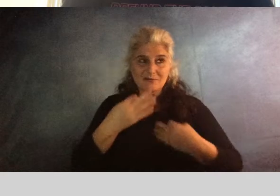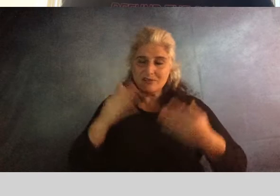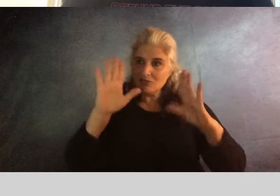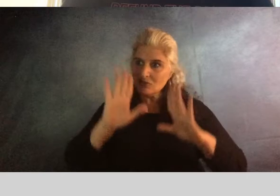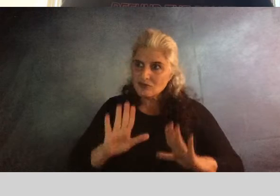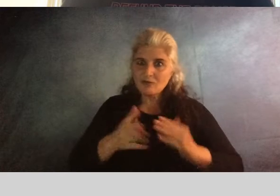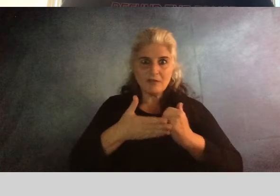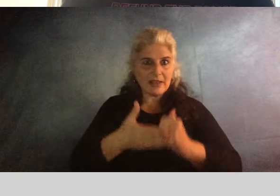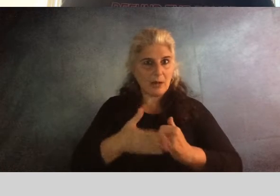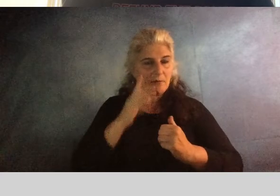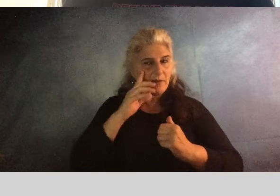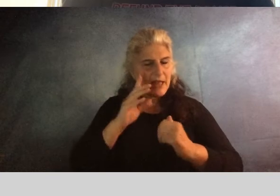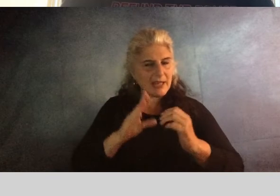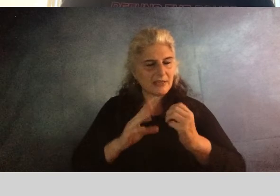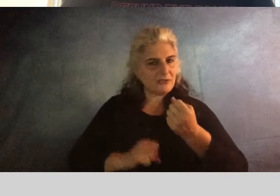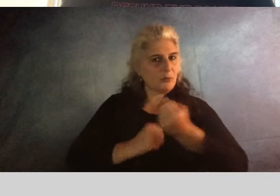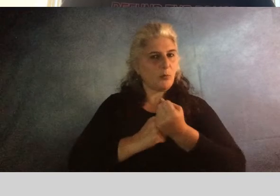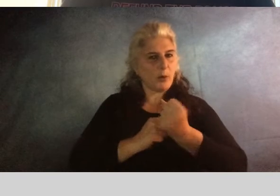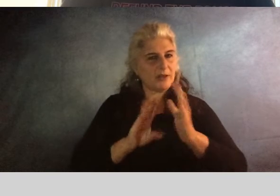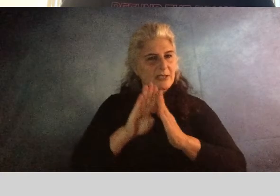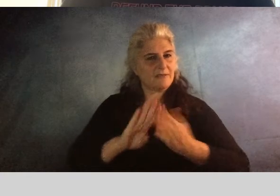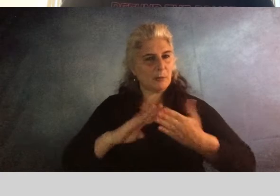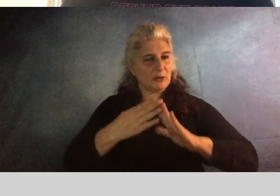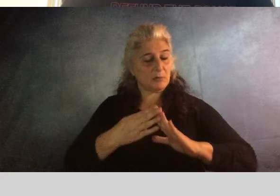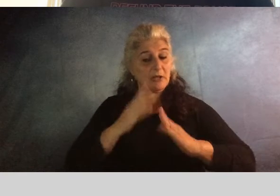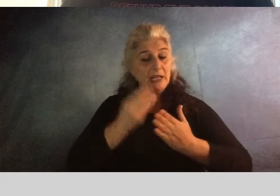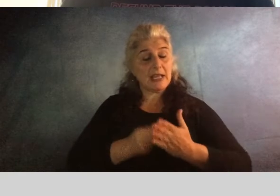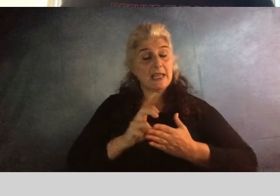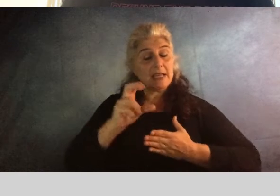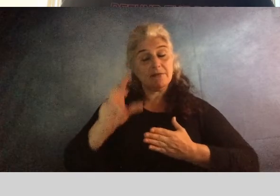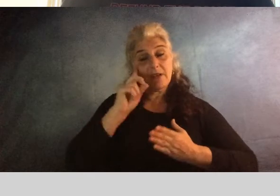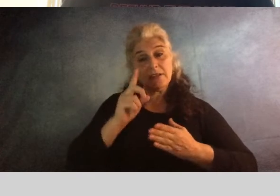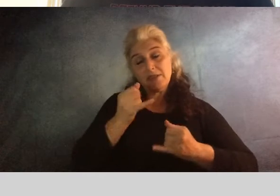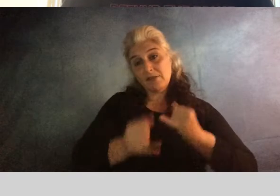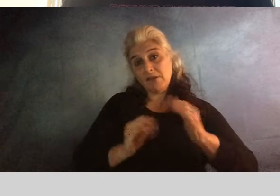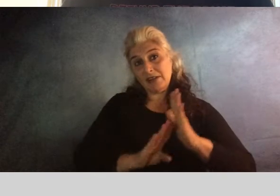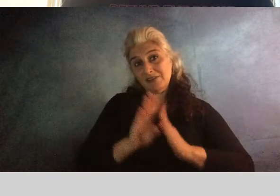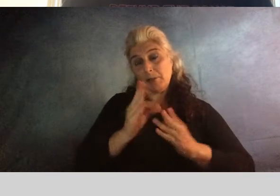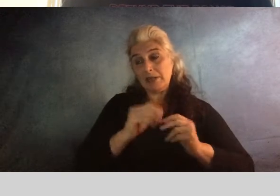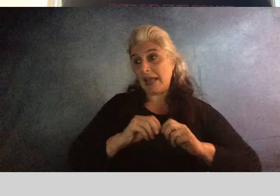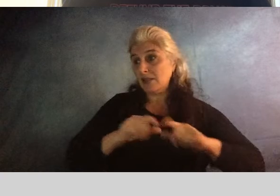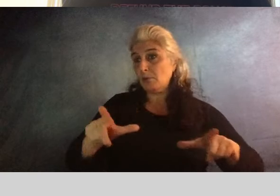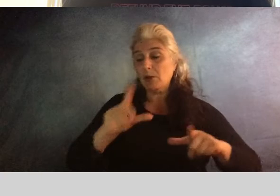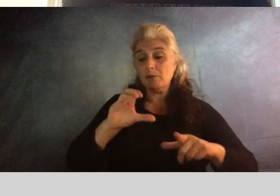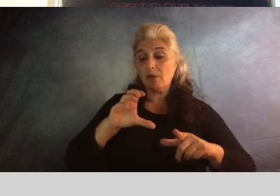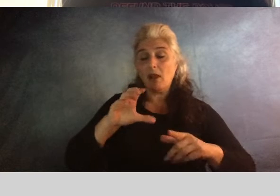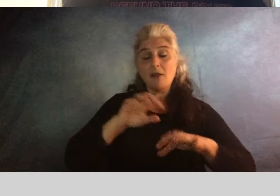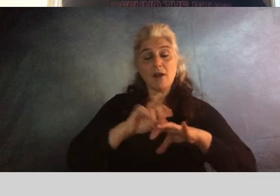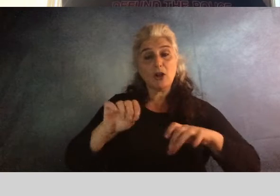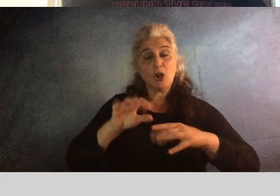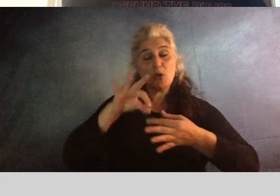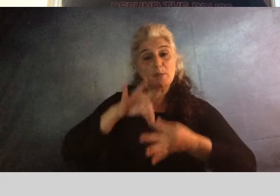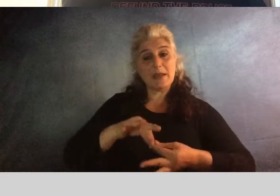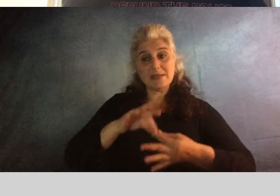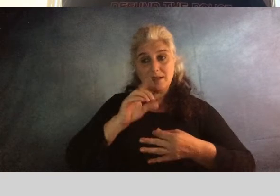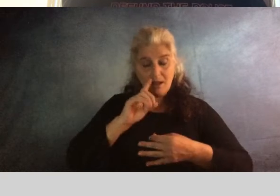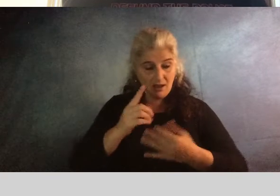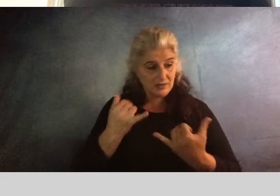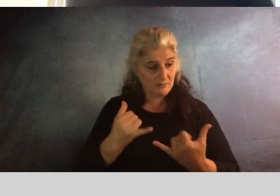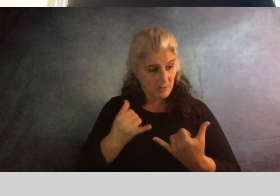and its developer community. It funded the final development and deployment of a codebase built on a modern, widely-adopted web framework